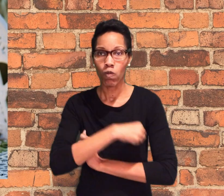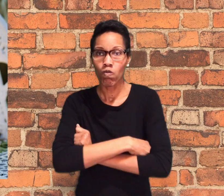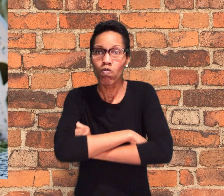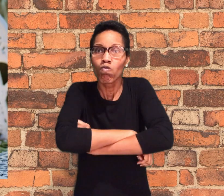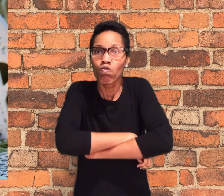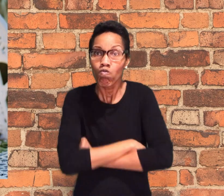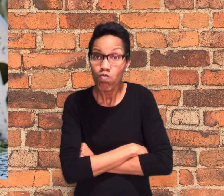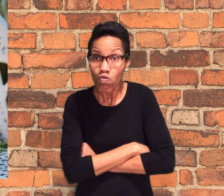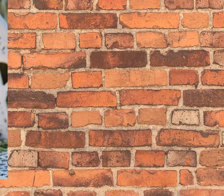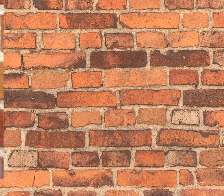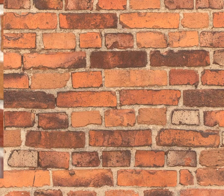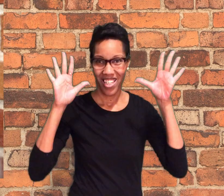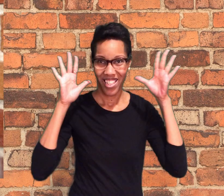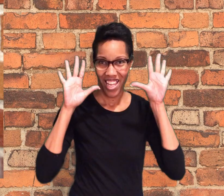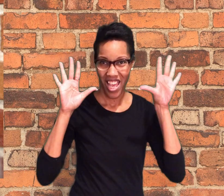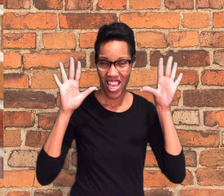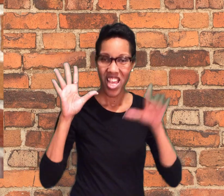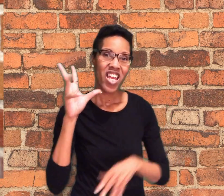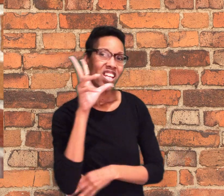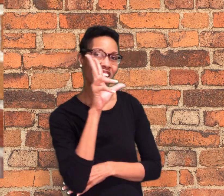hmm Sunday